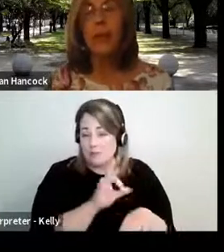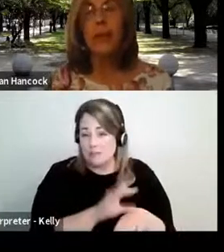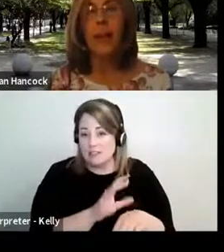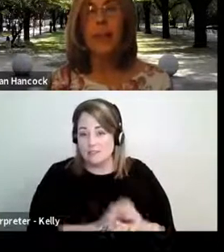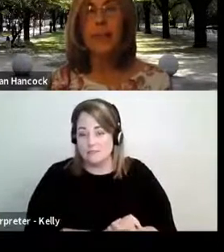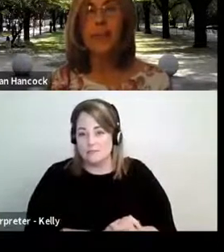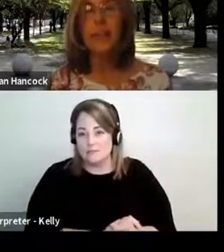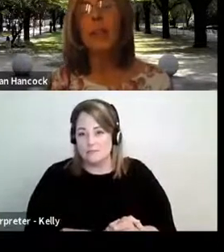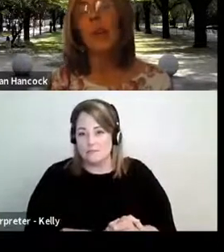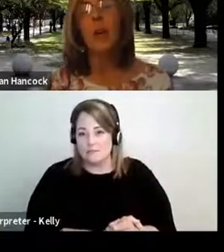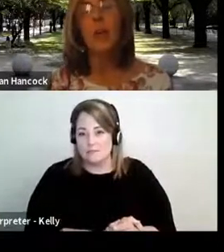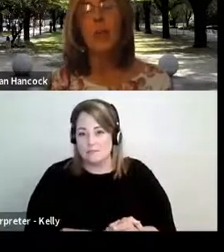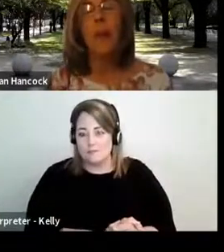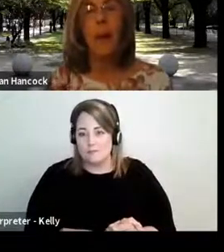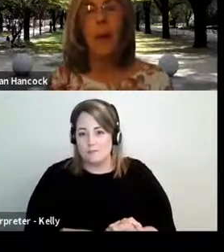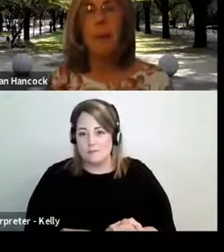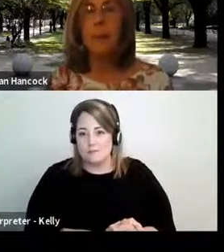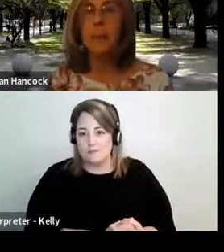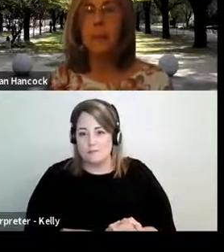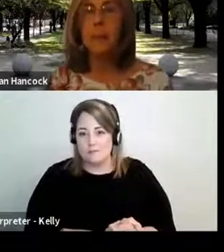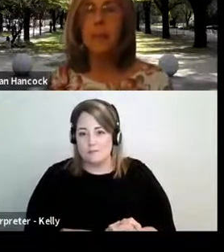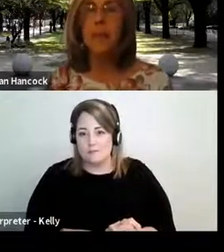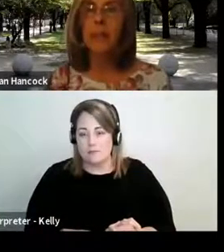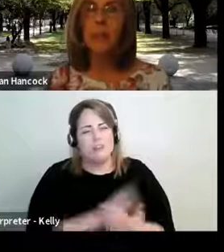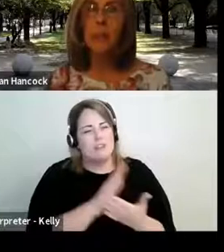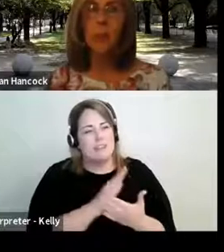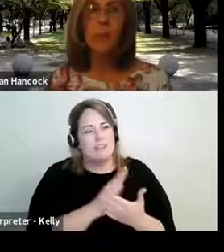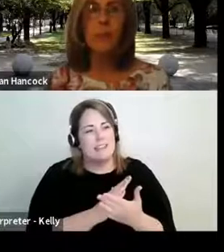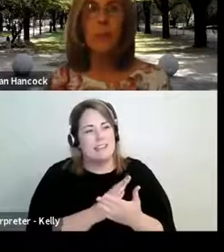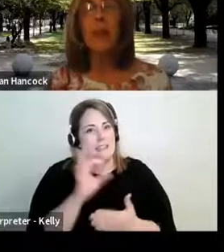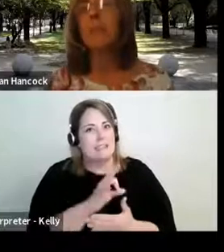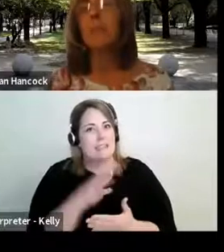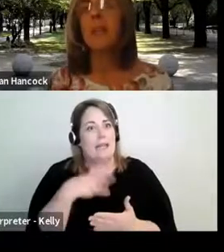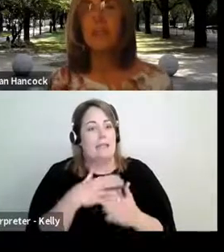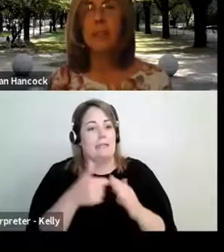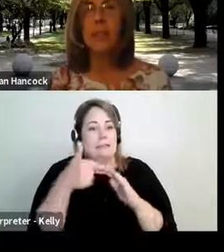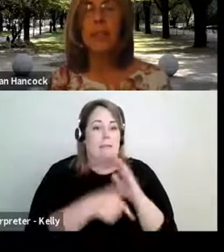understanding of the disability but what the feedback has been is that it’s really